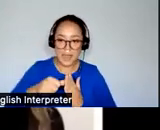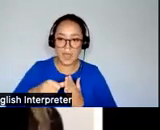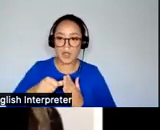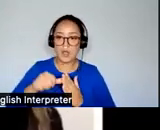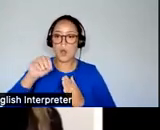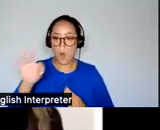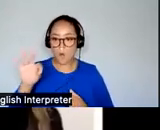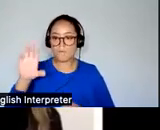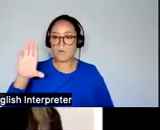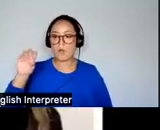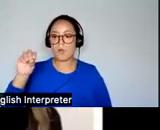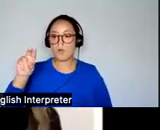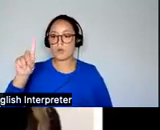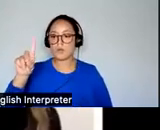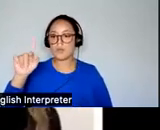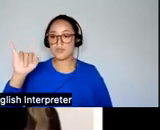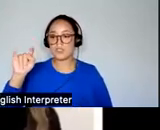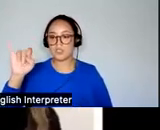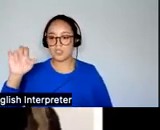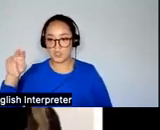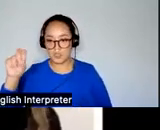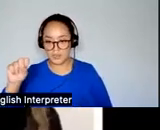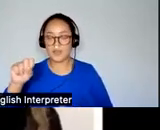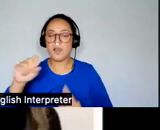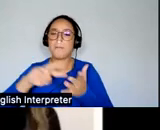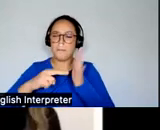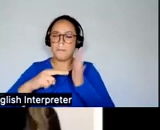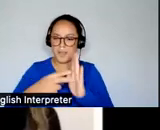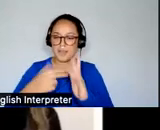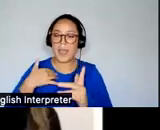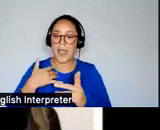are required to be completed before we issue your final permit.